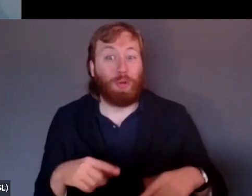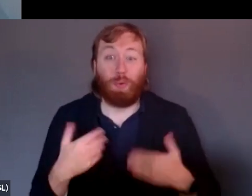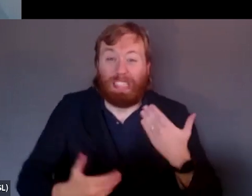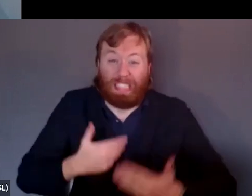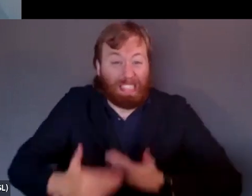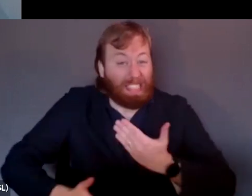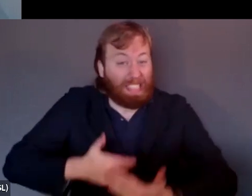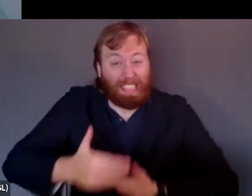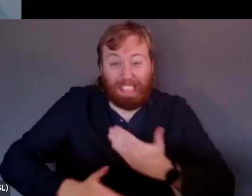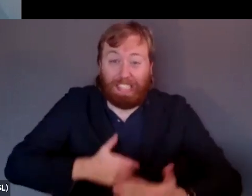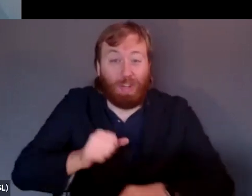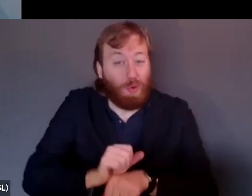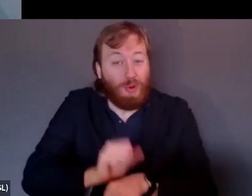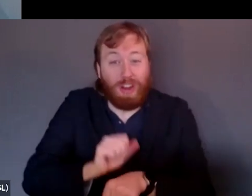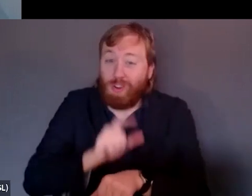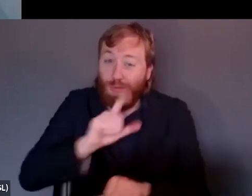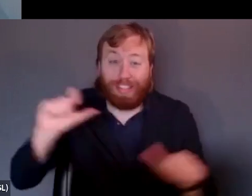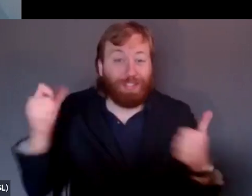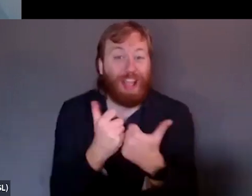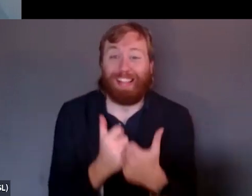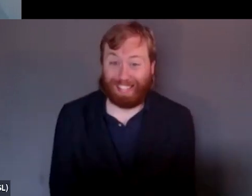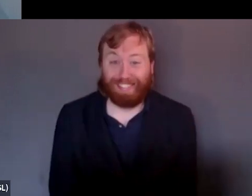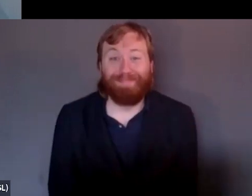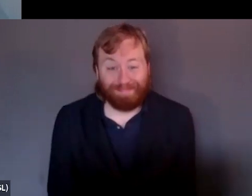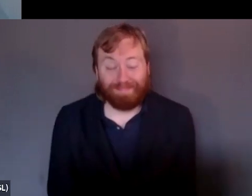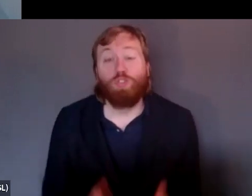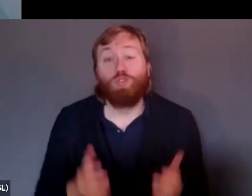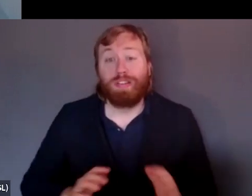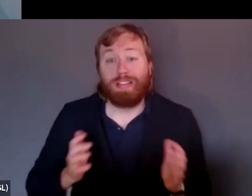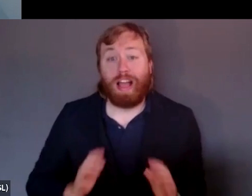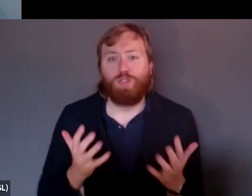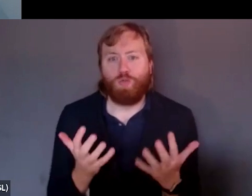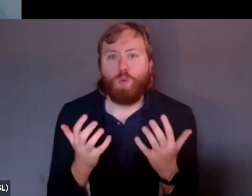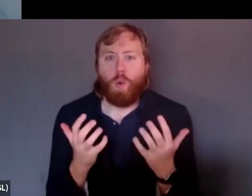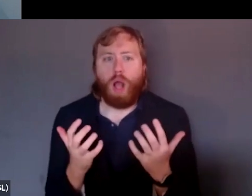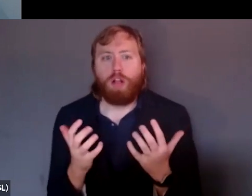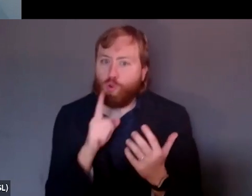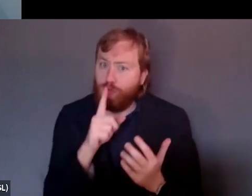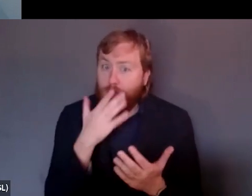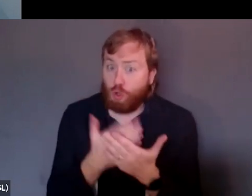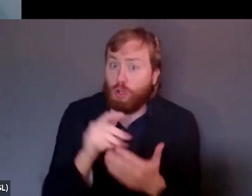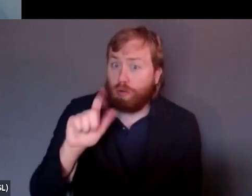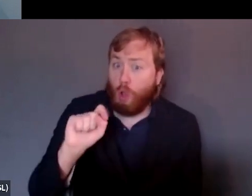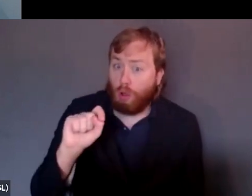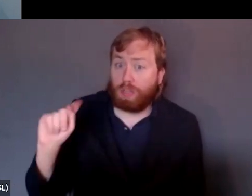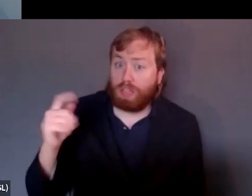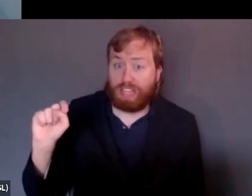The client is working to create very good alt text that describes that image.